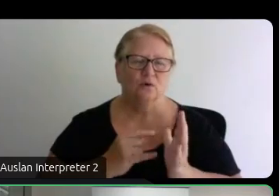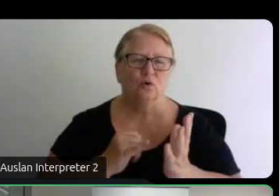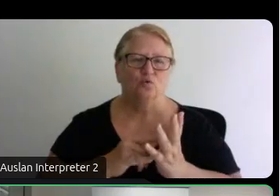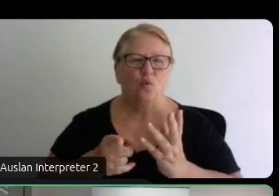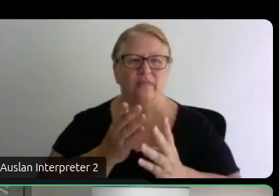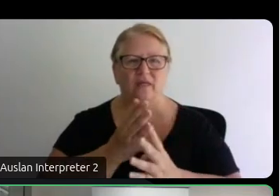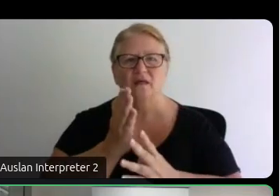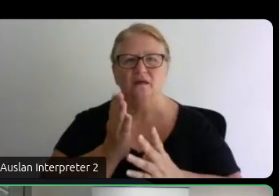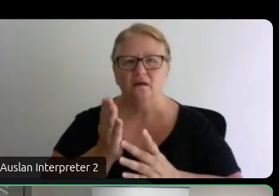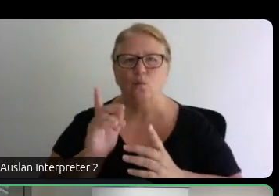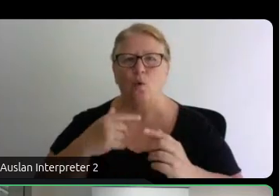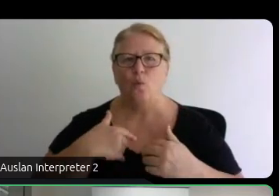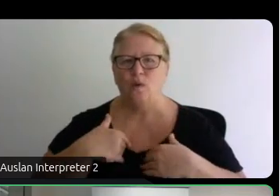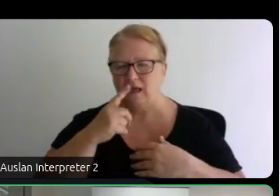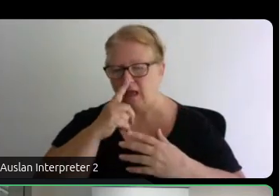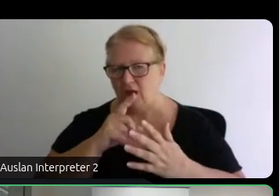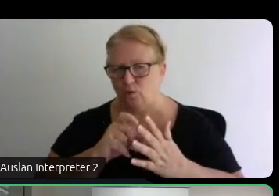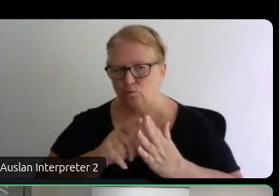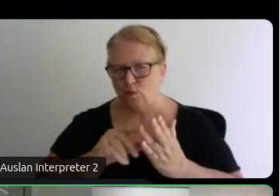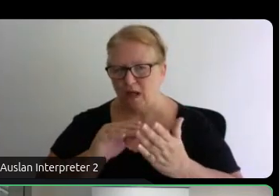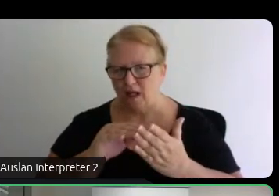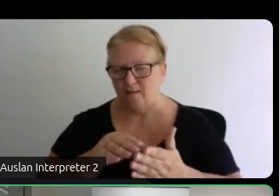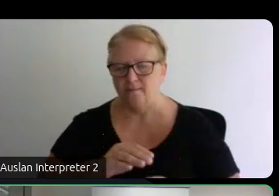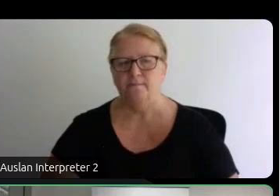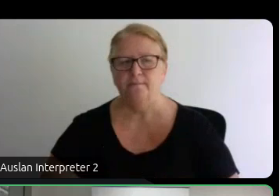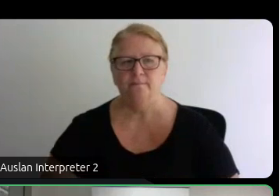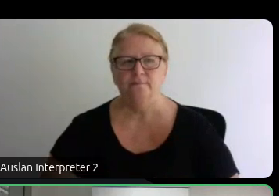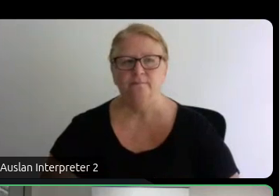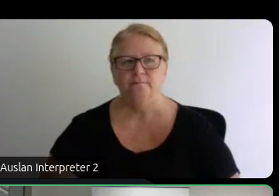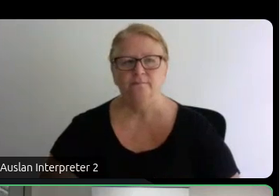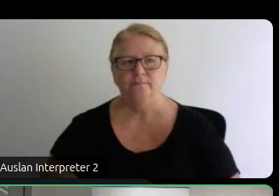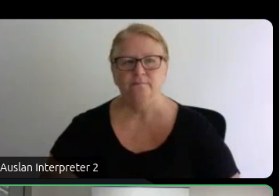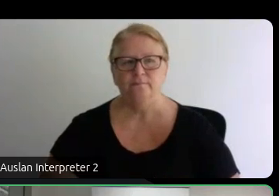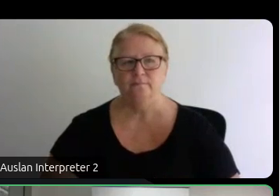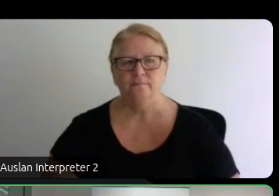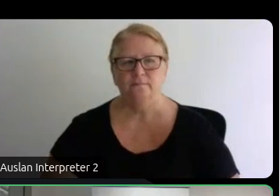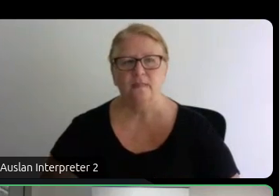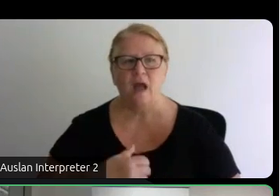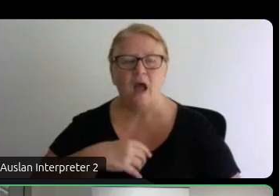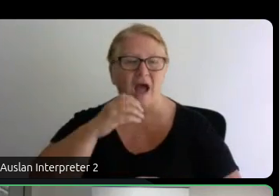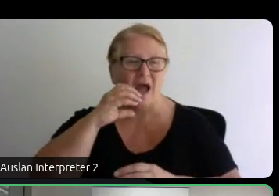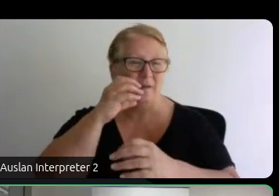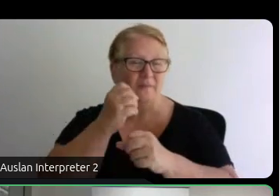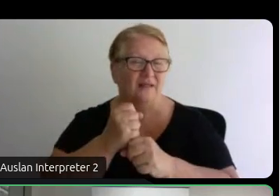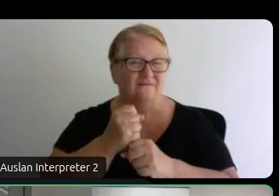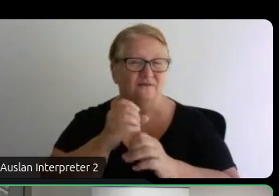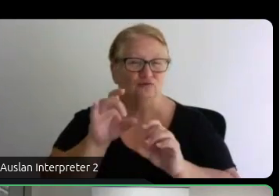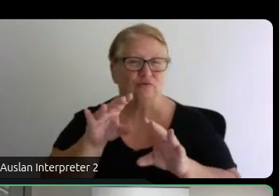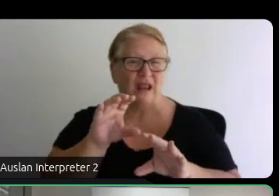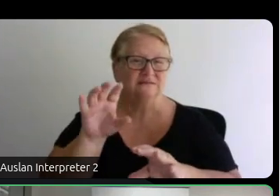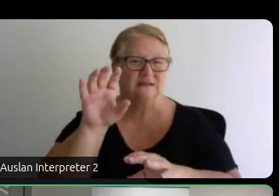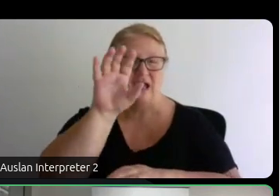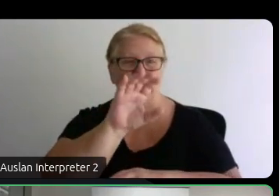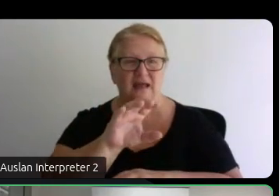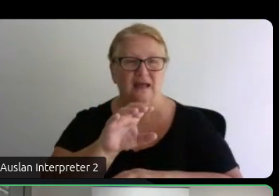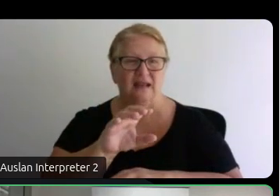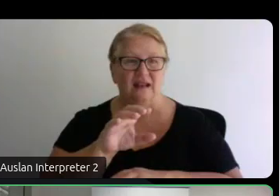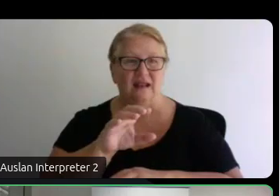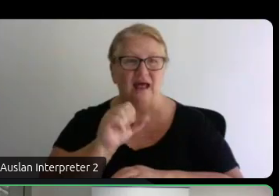here can do. Um I will say that uh I believe each state um legal aid has their own NDIS team. So I'd